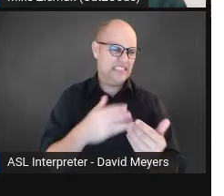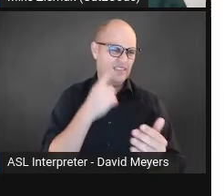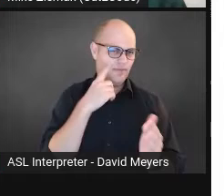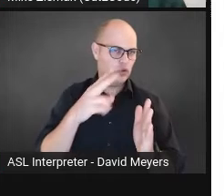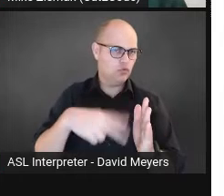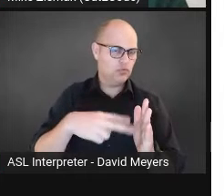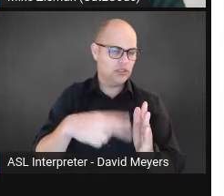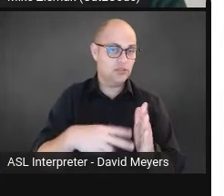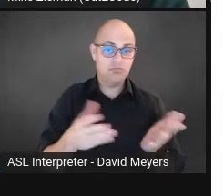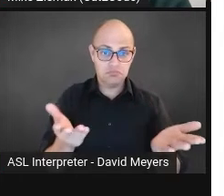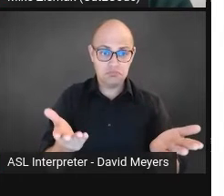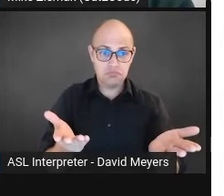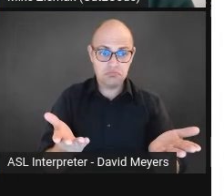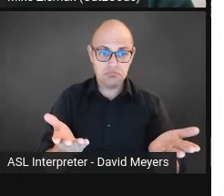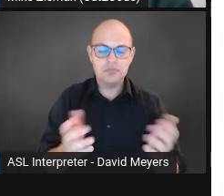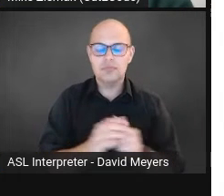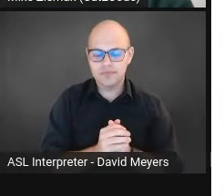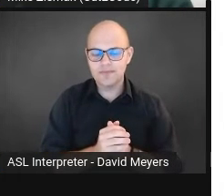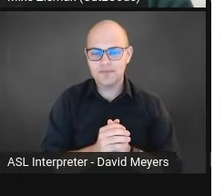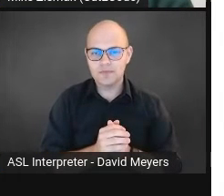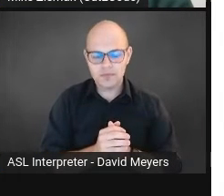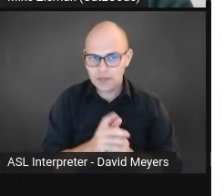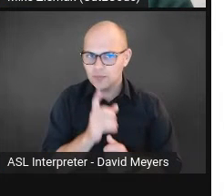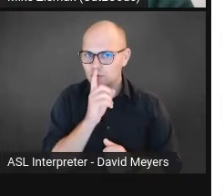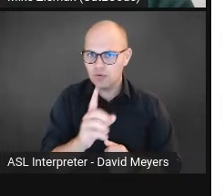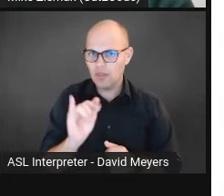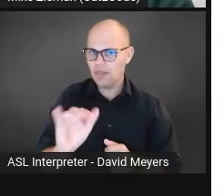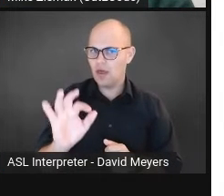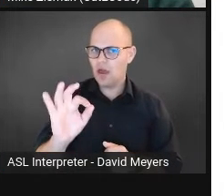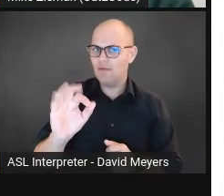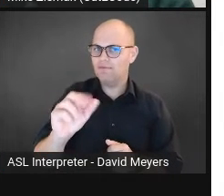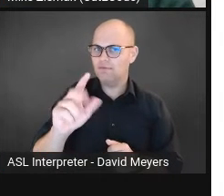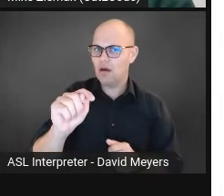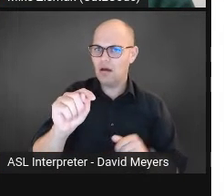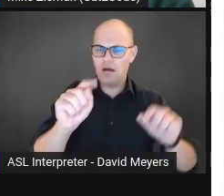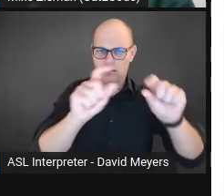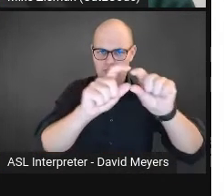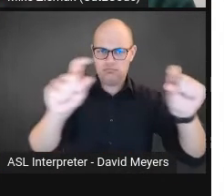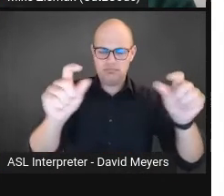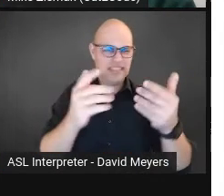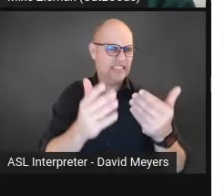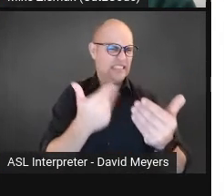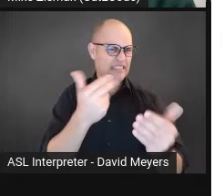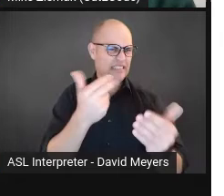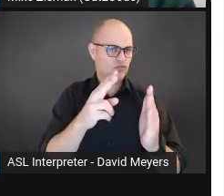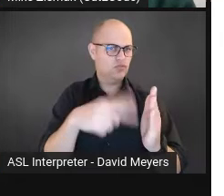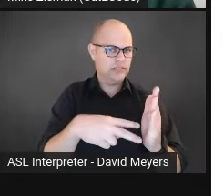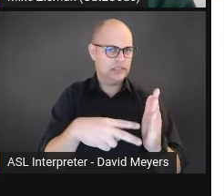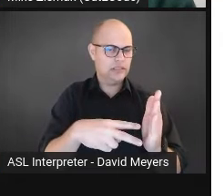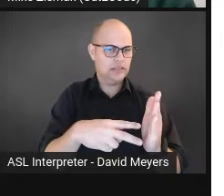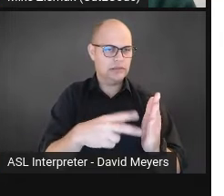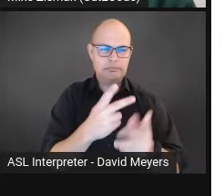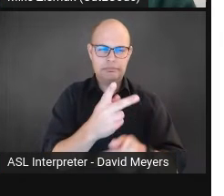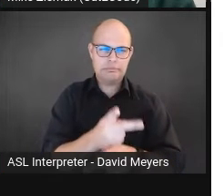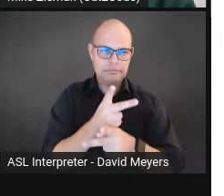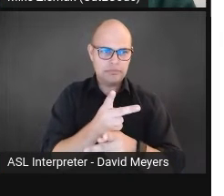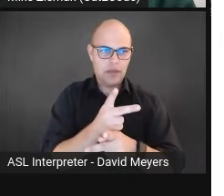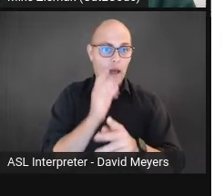We want to make sure that the font size that we have is easy to read. Refrain from inserting images as links.